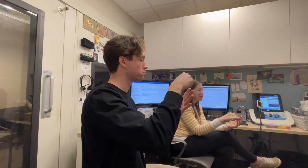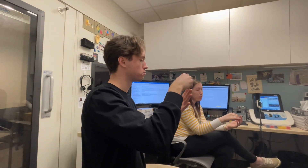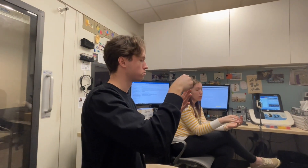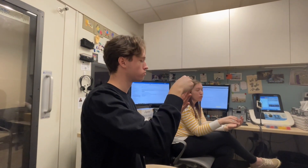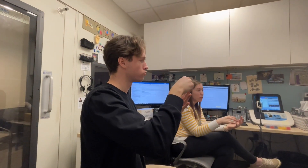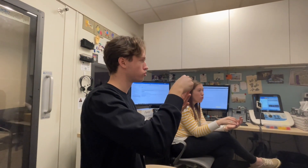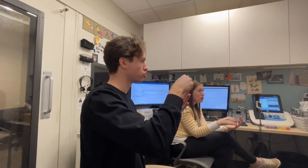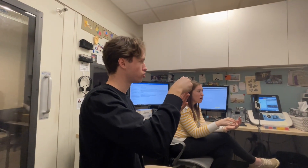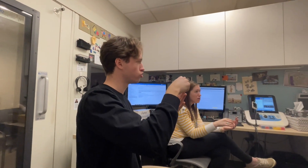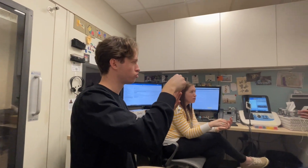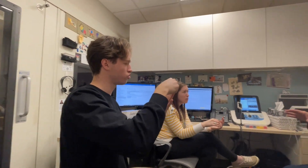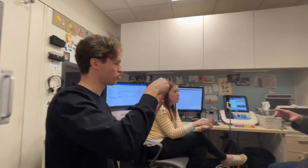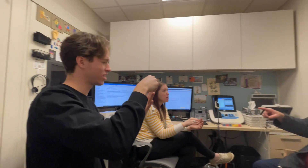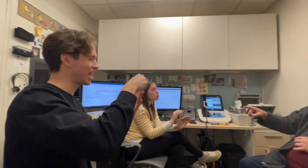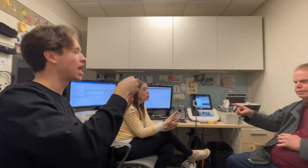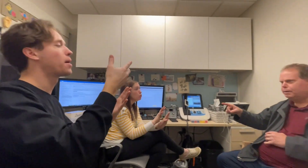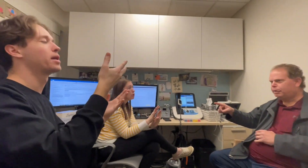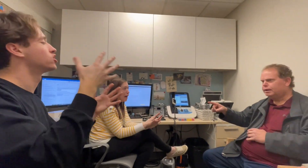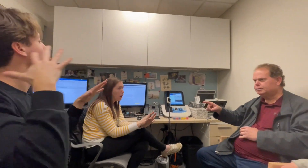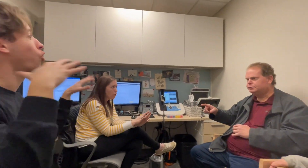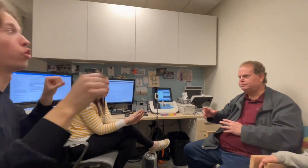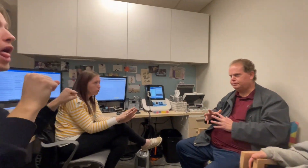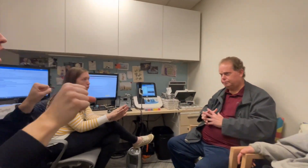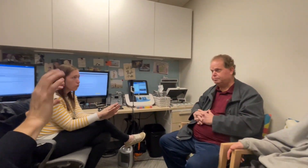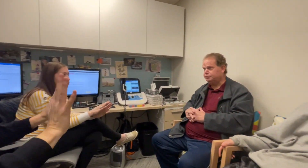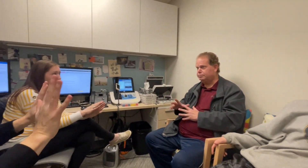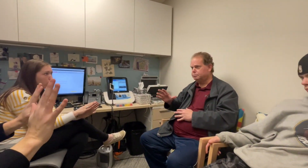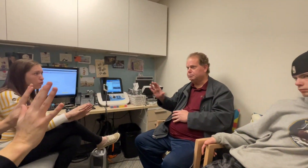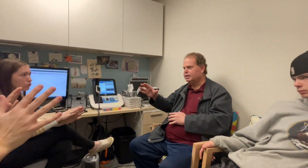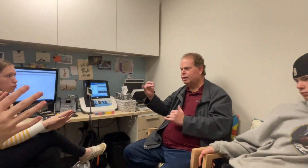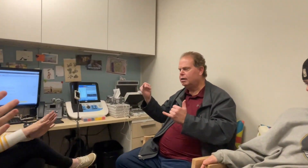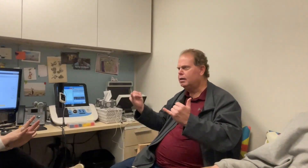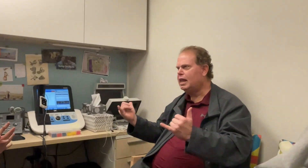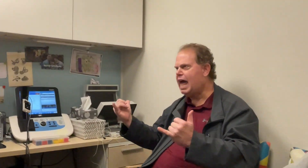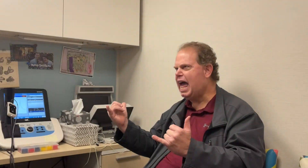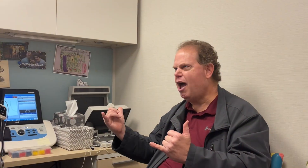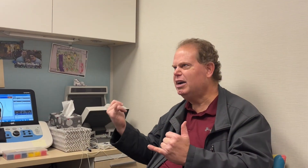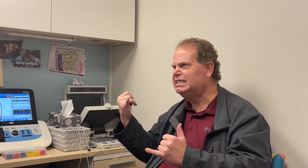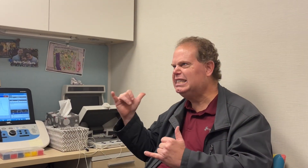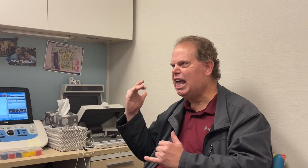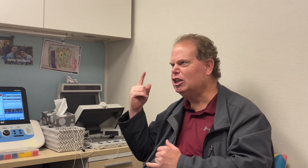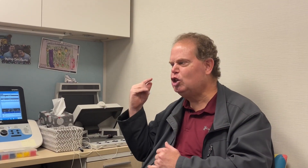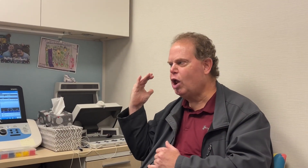three or four might be too loud so don't try it's too